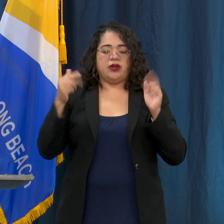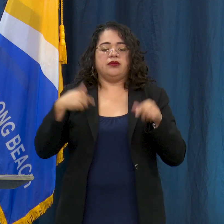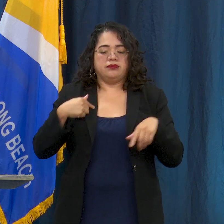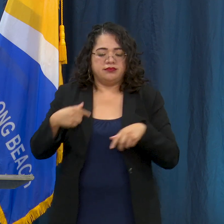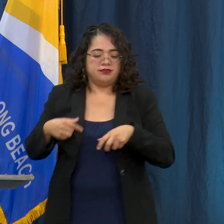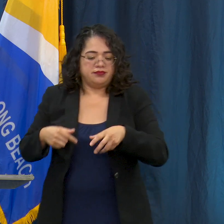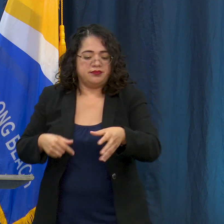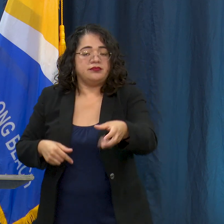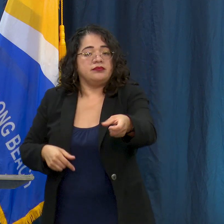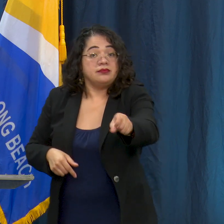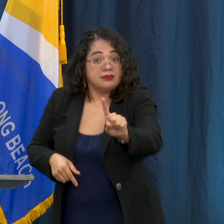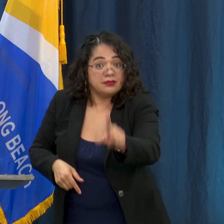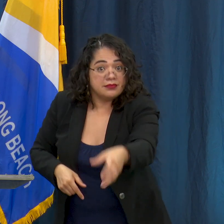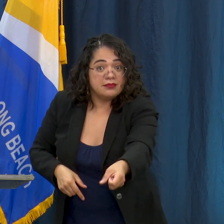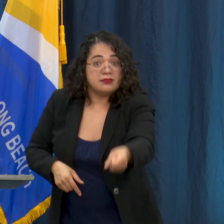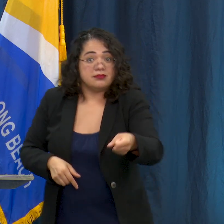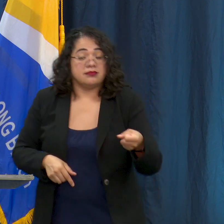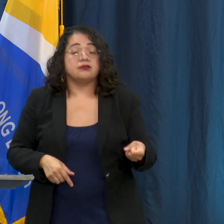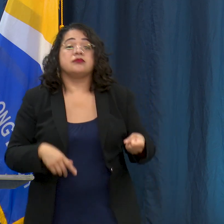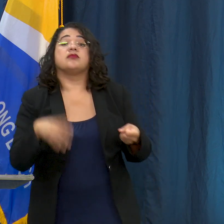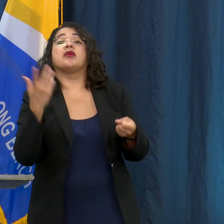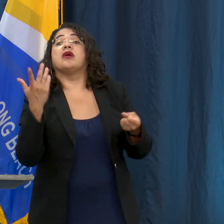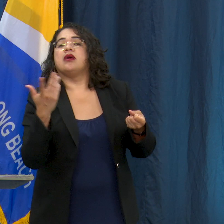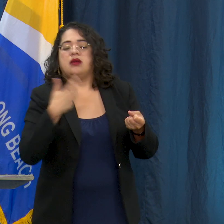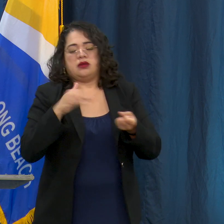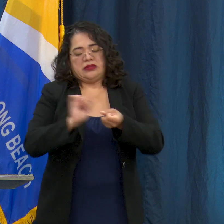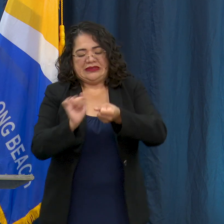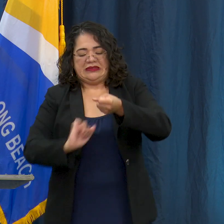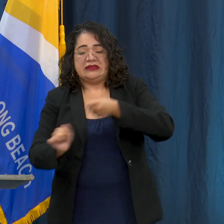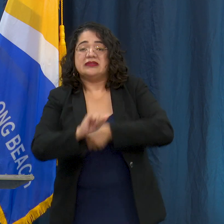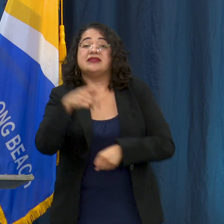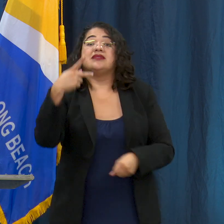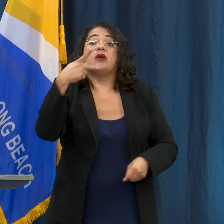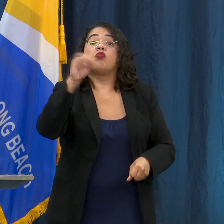deliveries or collecting mail from a post office or a home mailbox. For